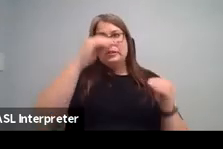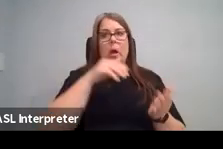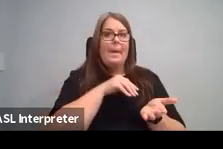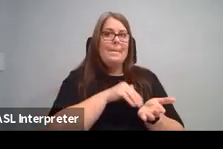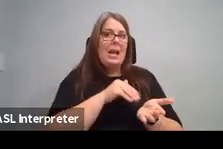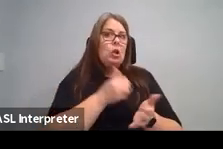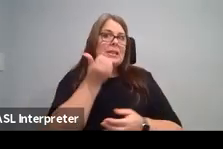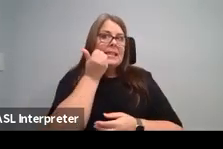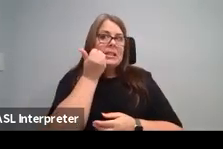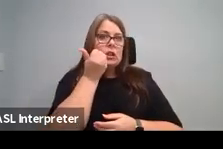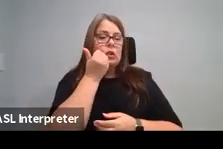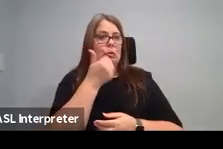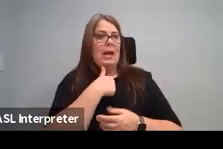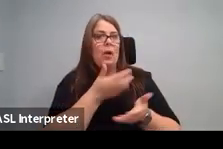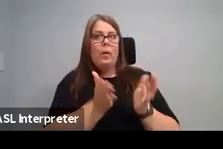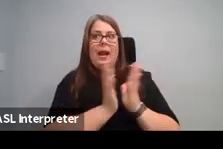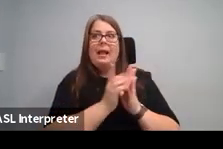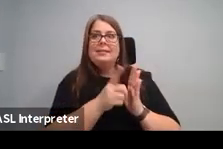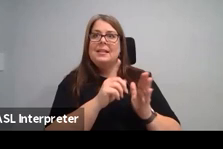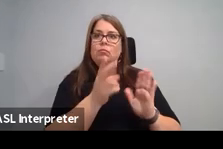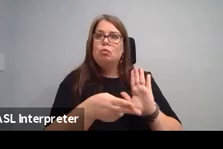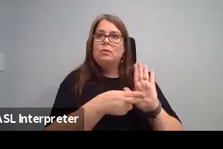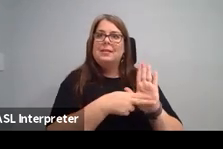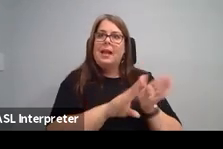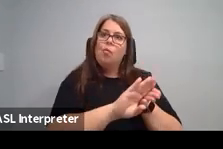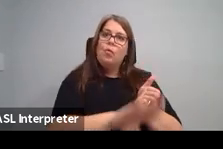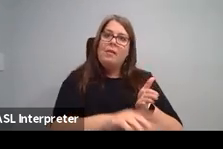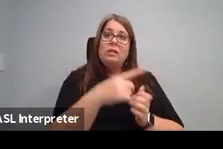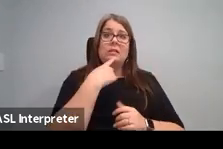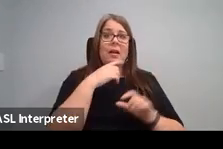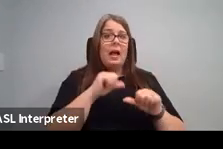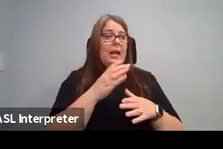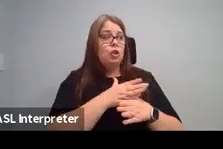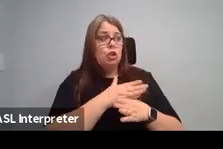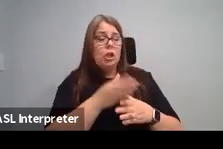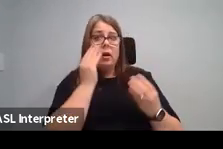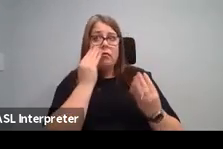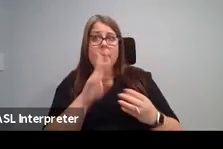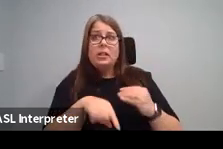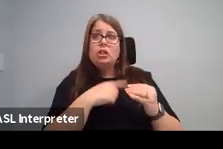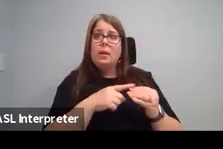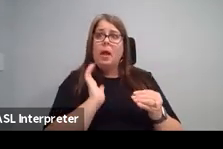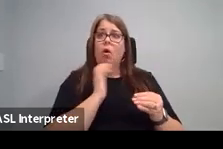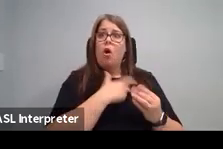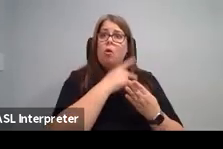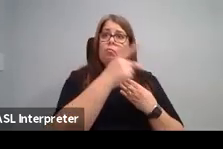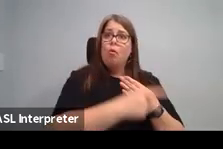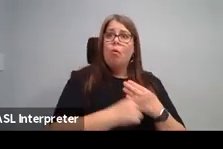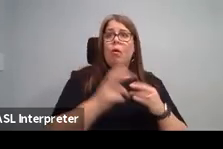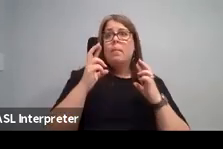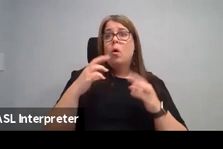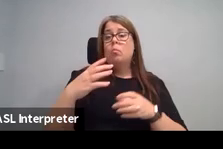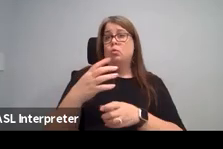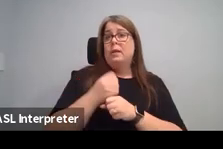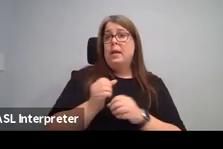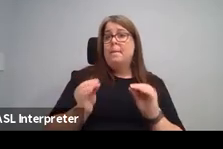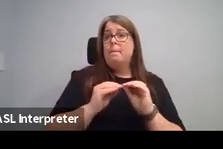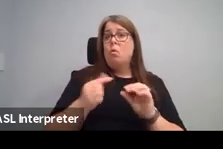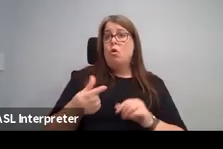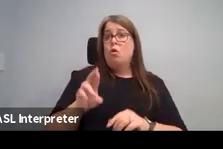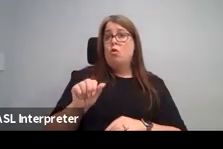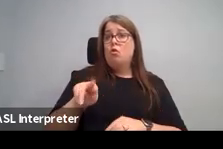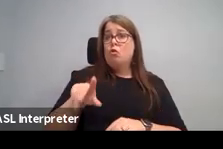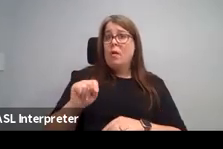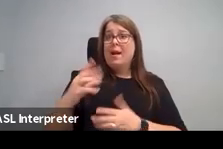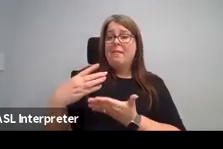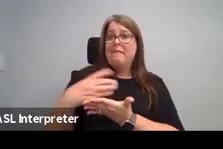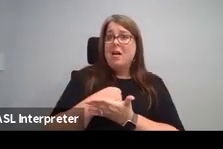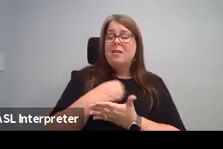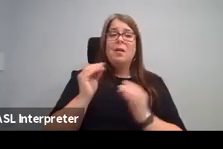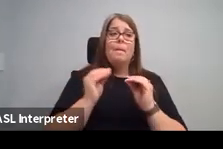Jewyl Alderson Clarke, SDCOE: Want you to sign this waiver every year that says I can you know share information about our program and that can lead to grant funding and, you know, more publicity for our program so that we can get, you know,